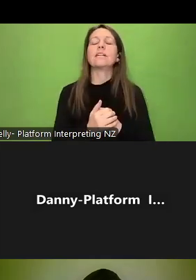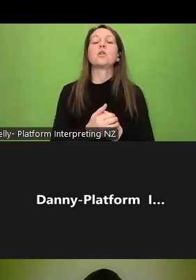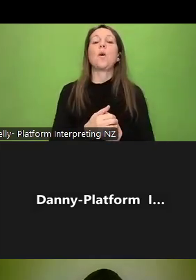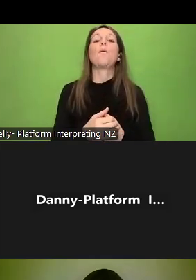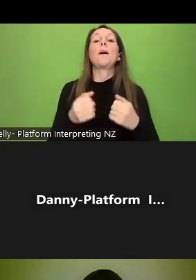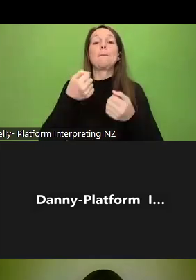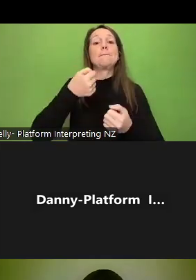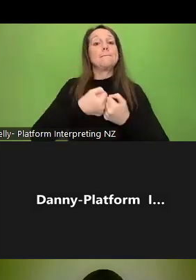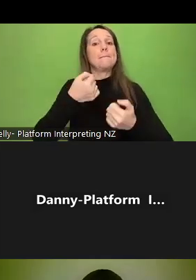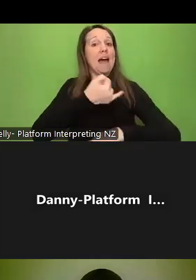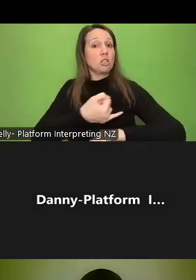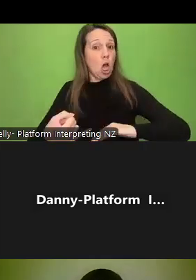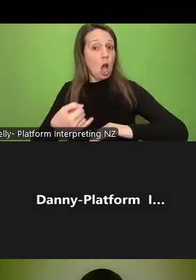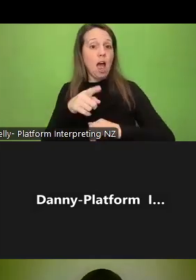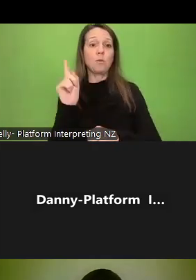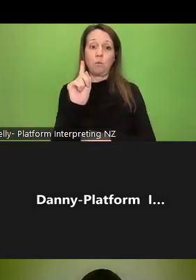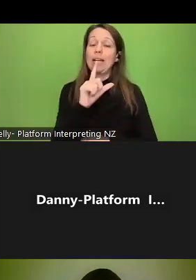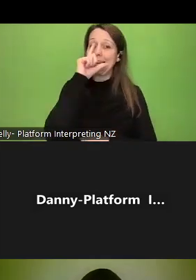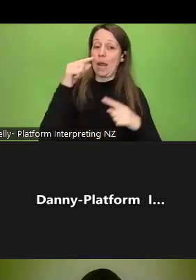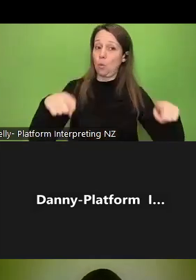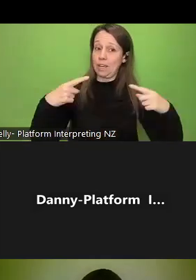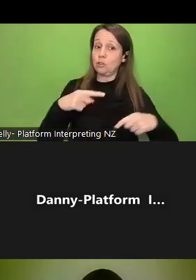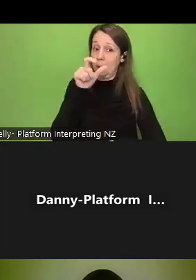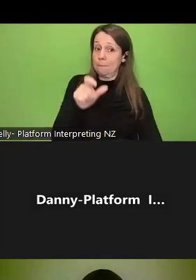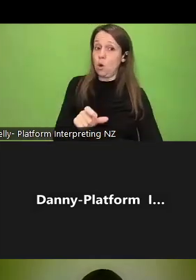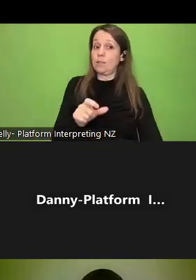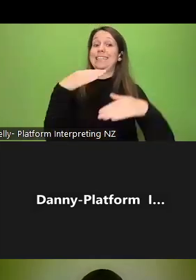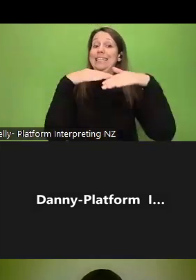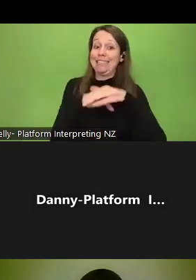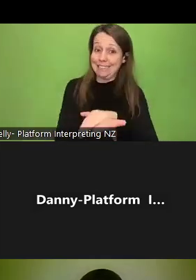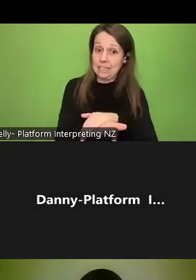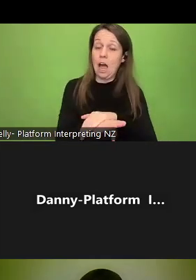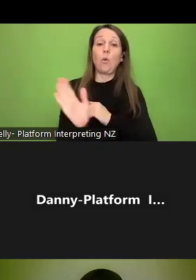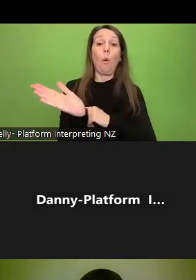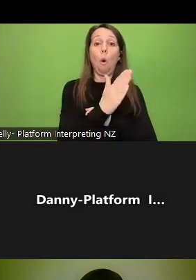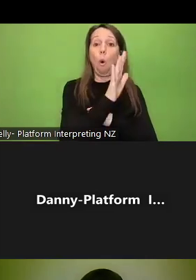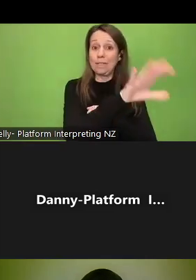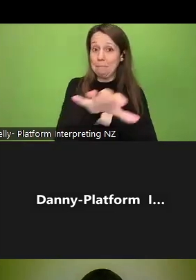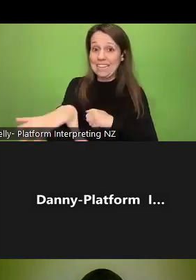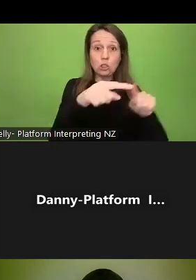can a wheelchair user get inside, get to all the spaces needed, and go to the bathroom?